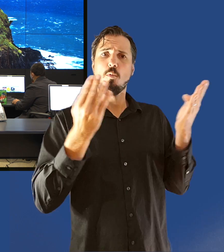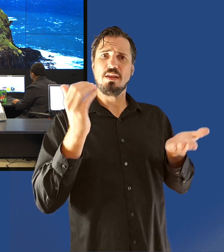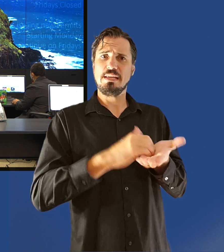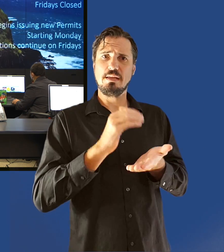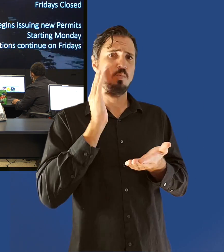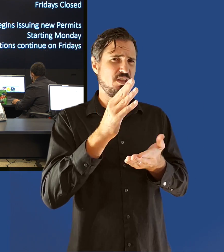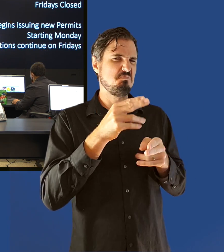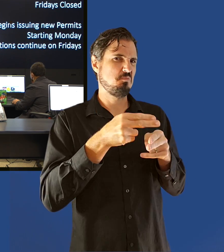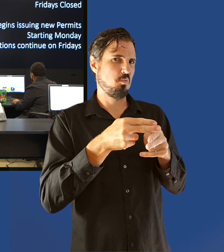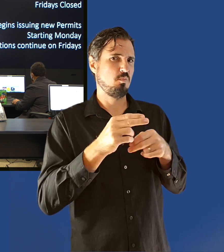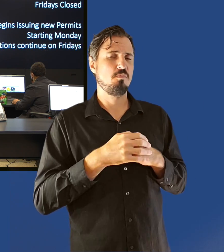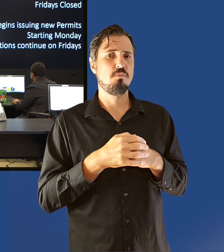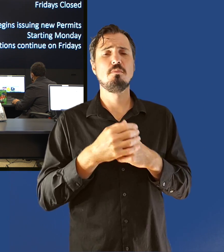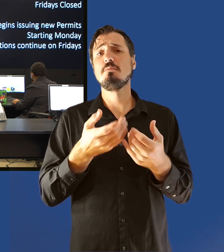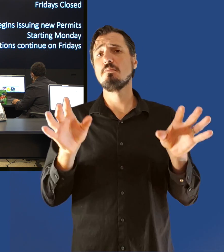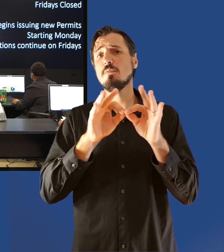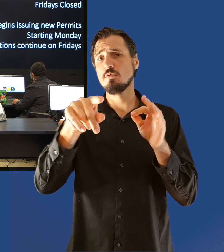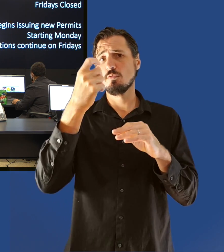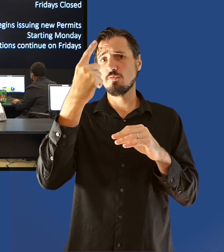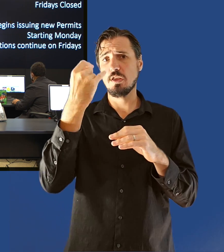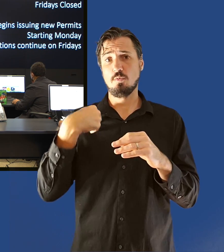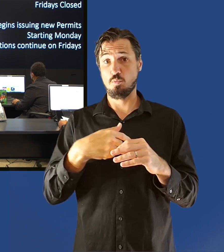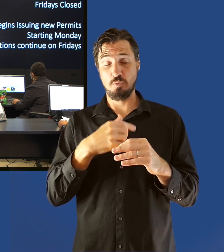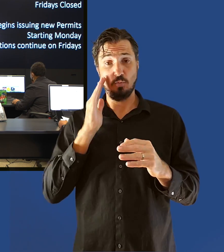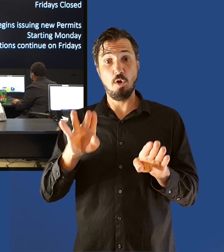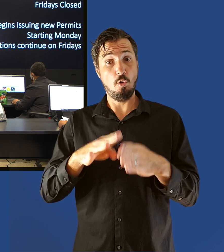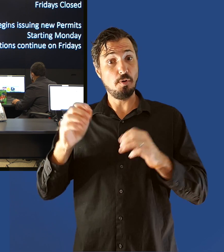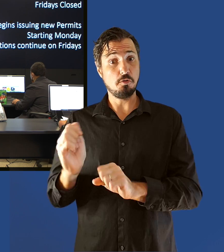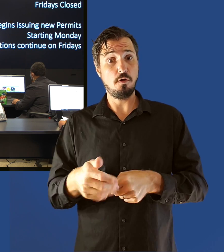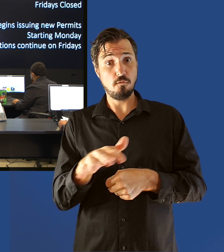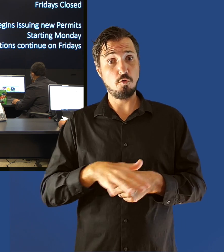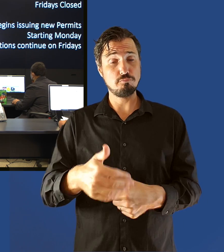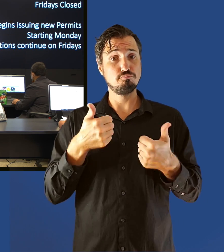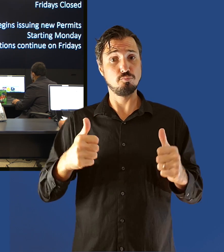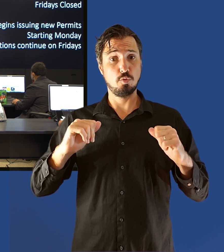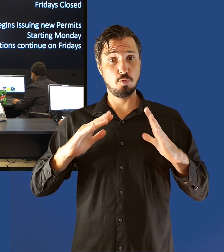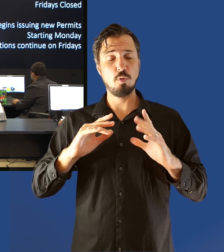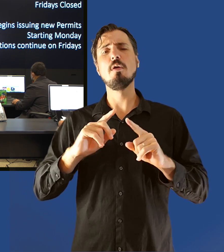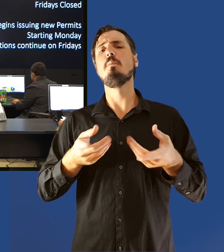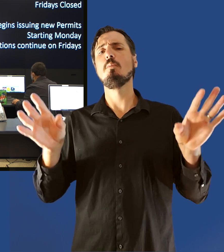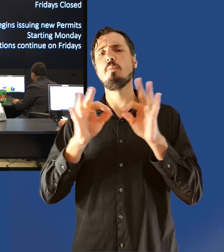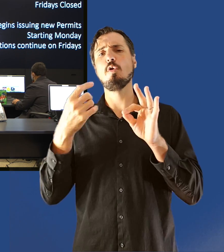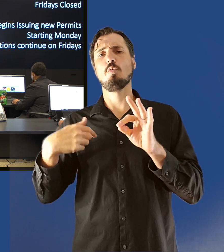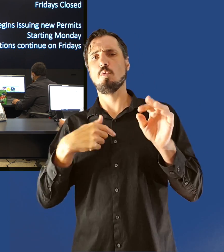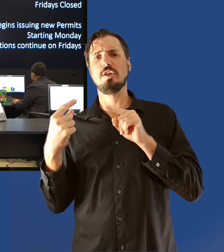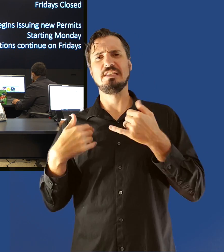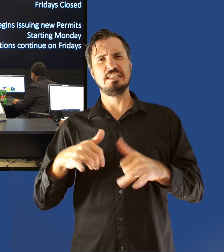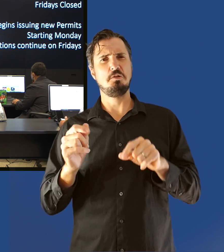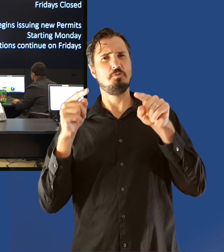It is imperative that as we resume activities, such as golf, that we fully participate in the new requirements and exercise self-discipline.